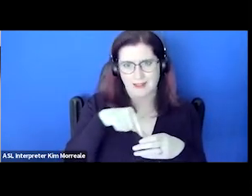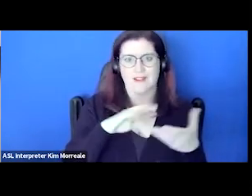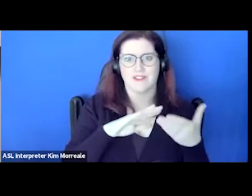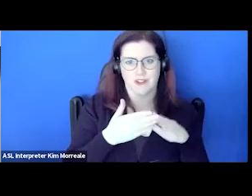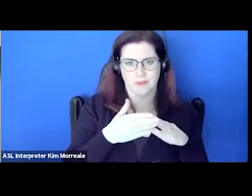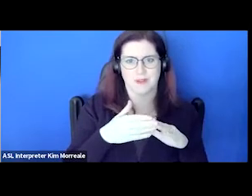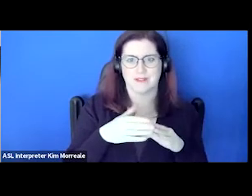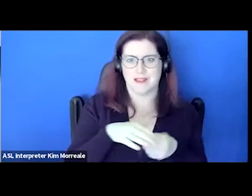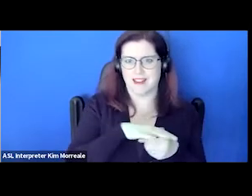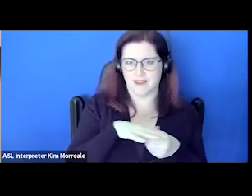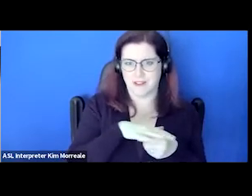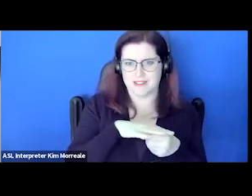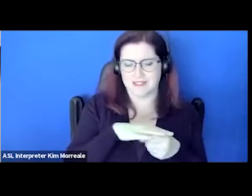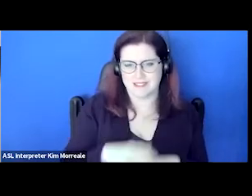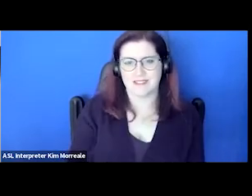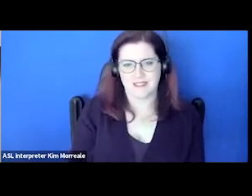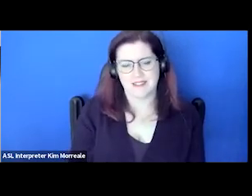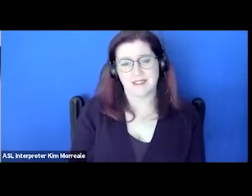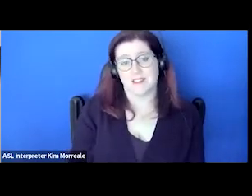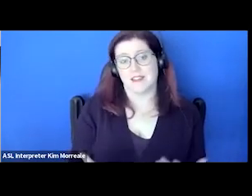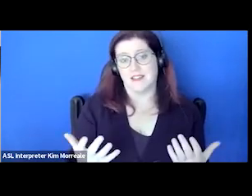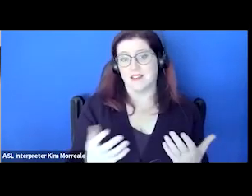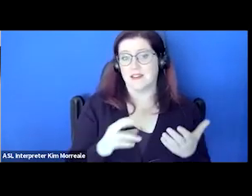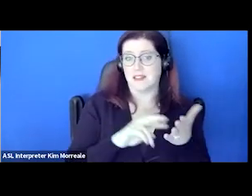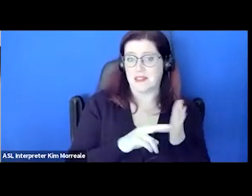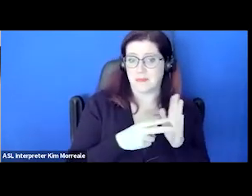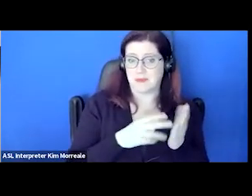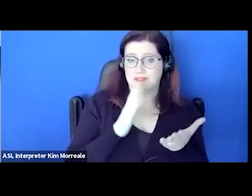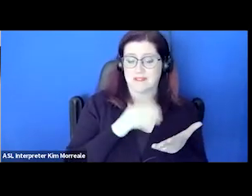So they oftentimes face closed doors,